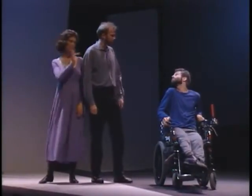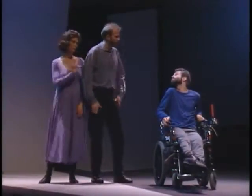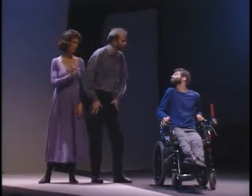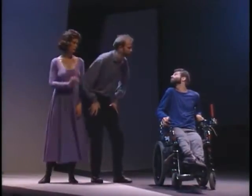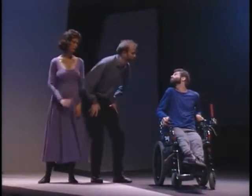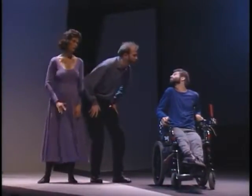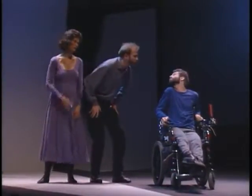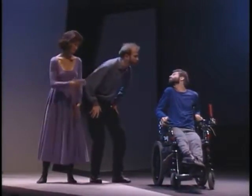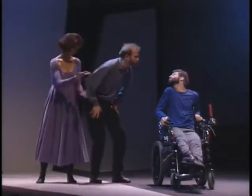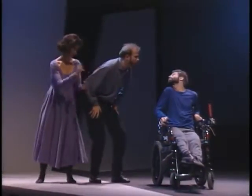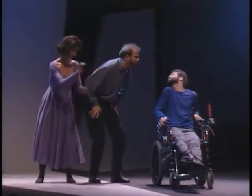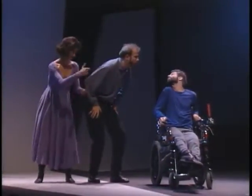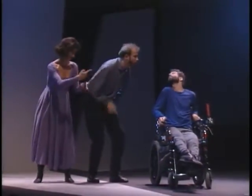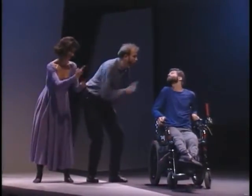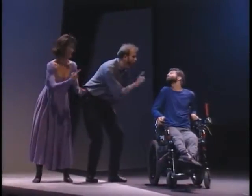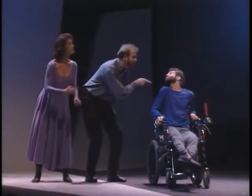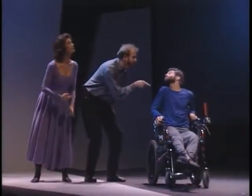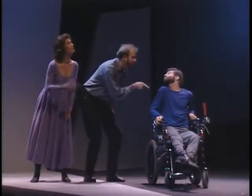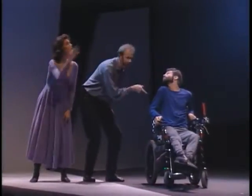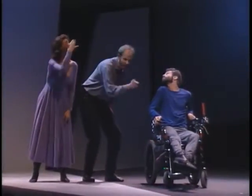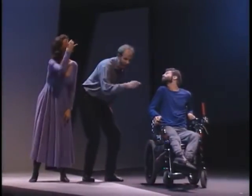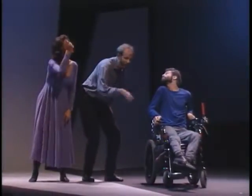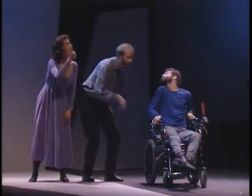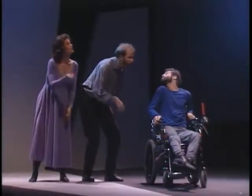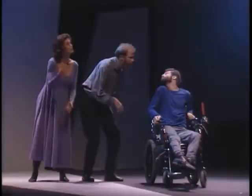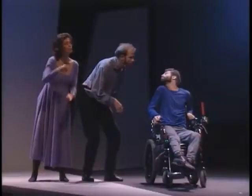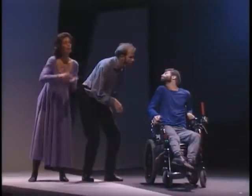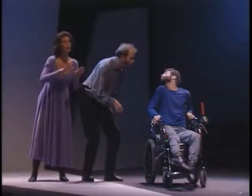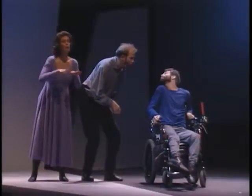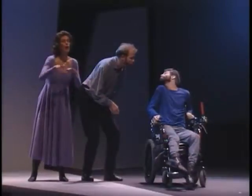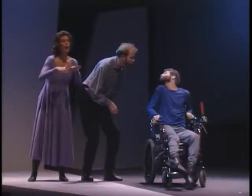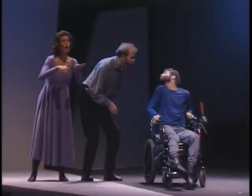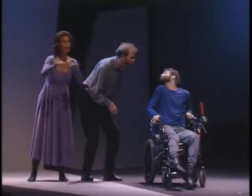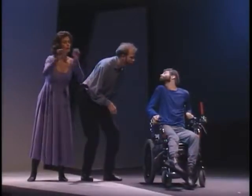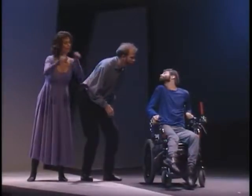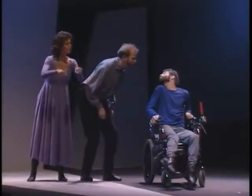that's what you want huh forget it get up and walk you can do it you're it's a